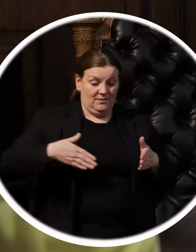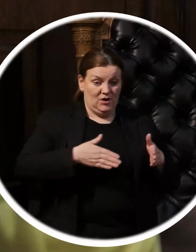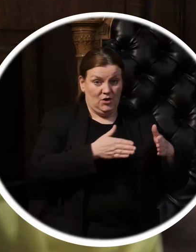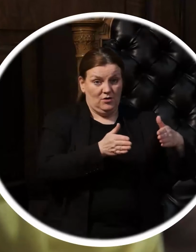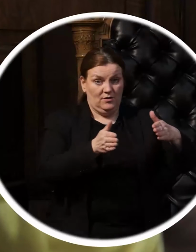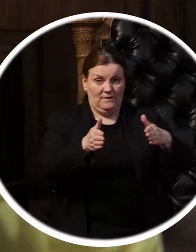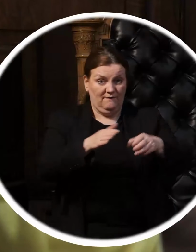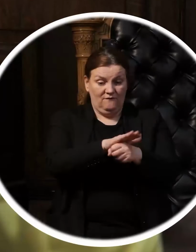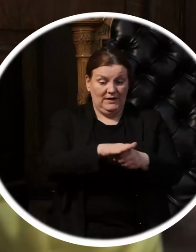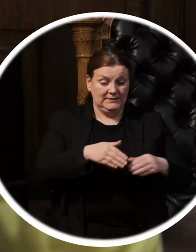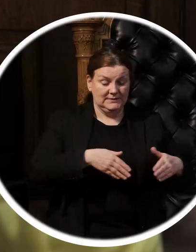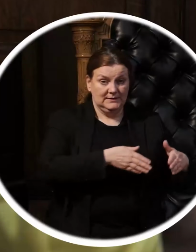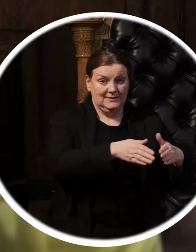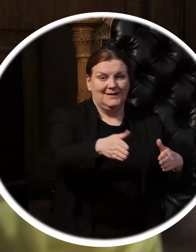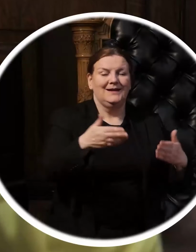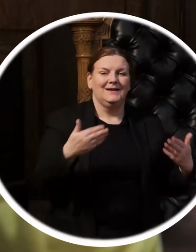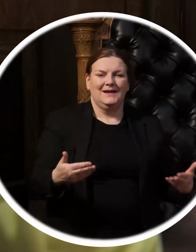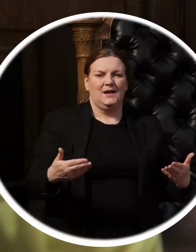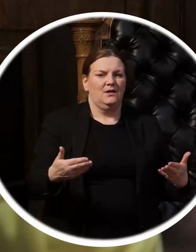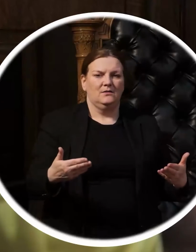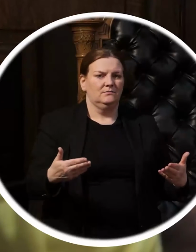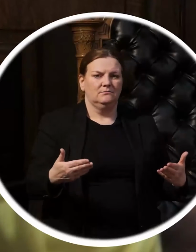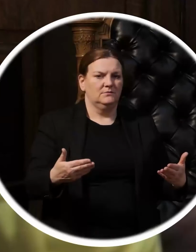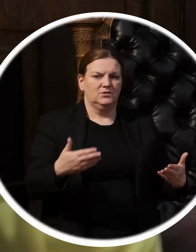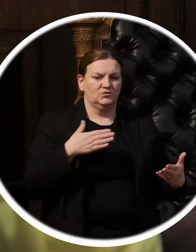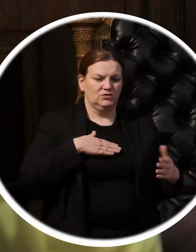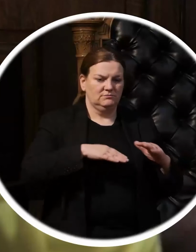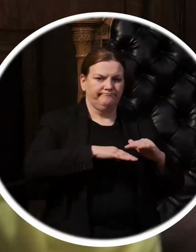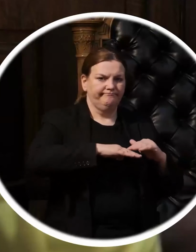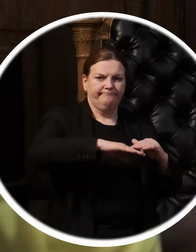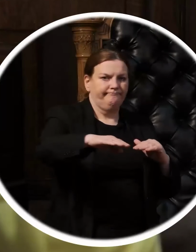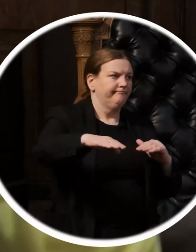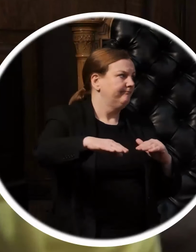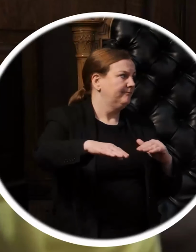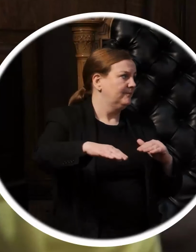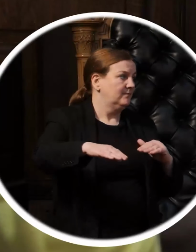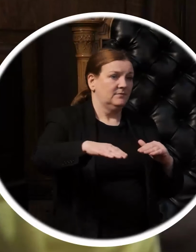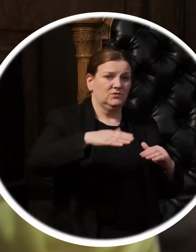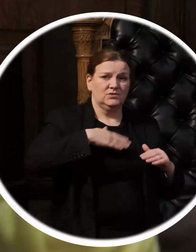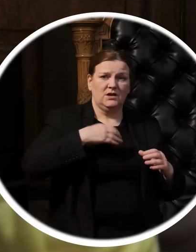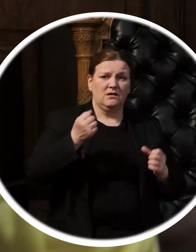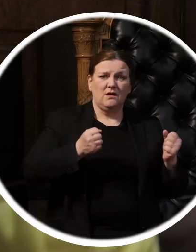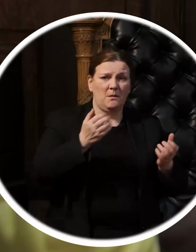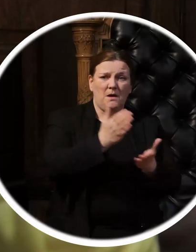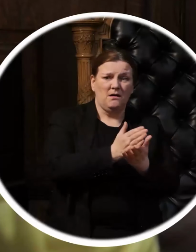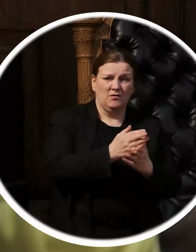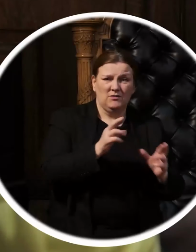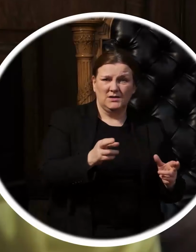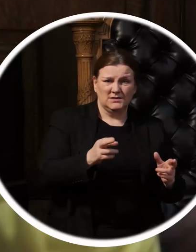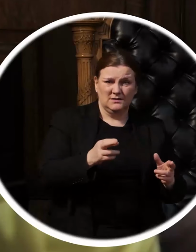And so now at the front, that's very much just a kind of, it's a car park, I think, isn't it? The front of Broadstone Station?